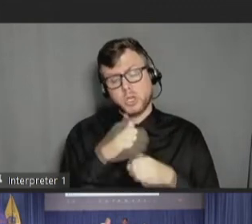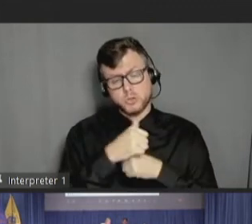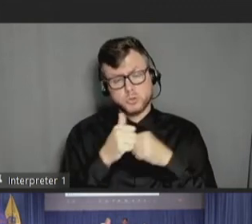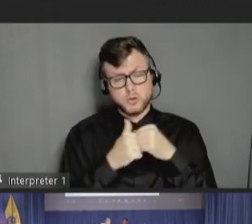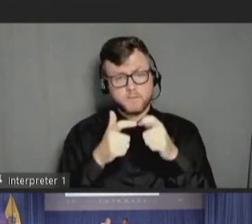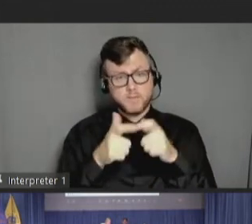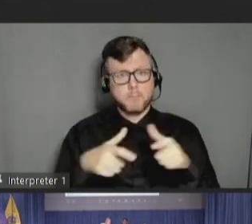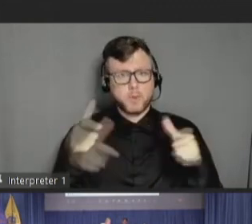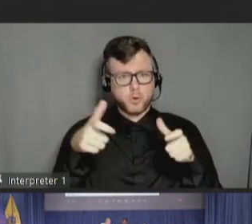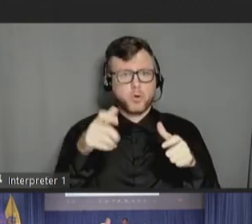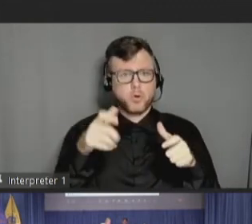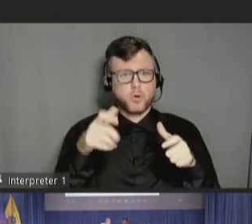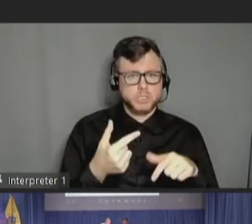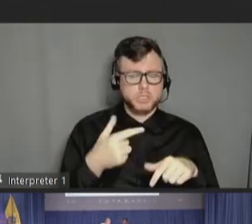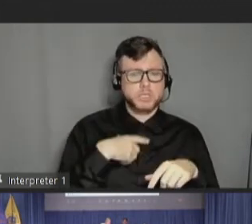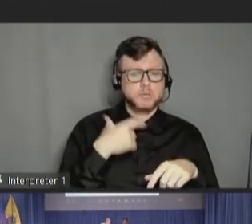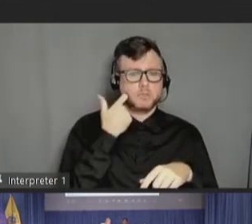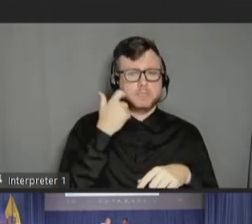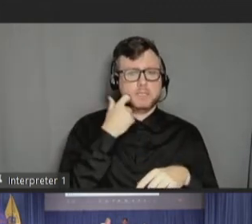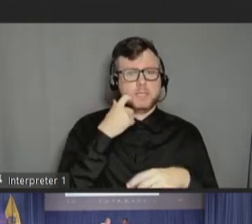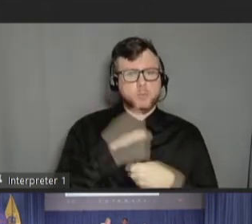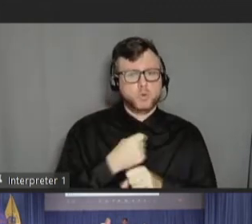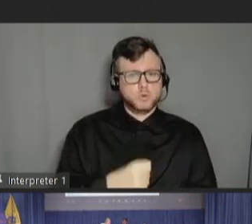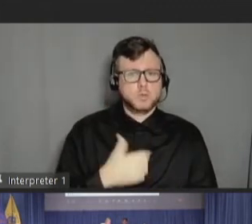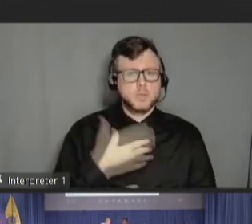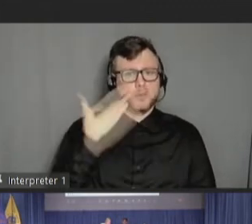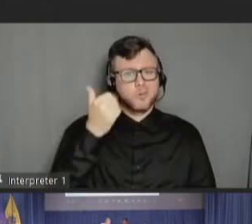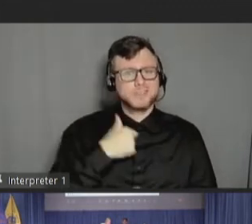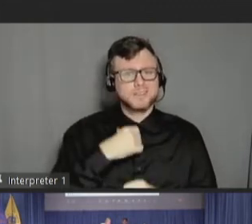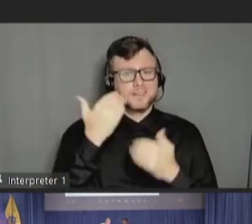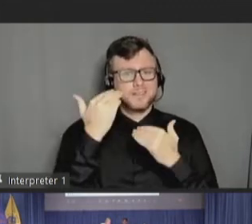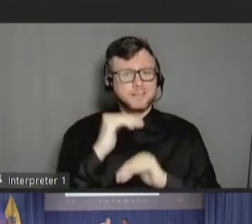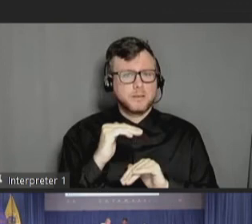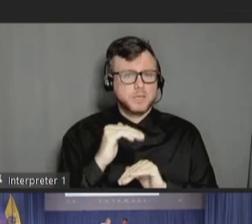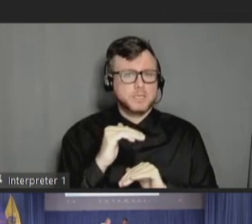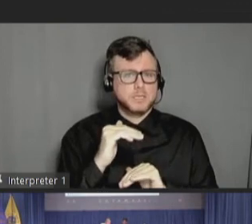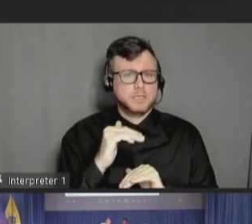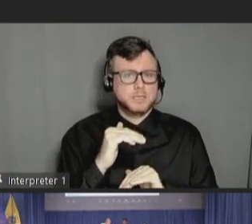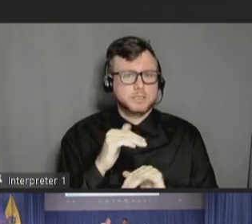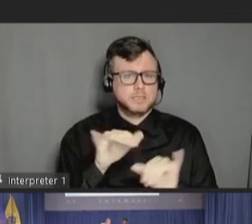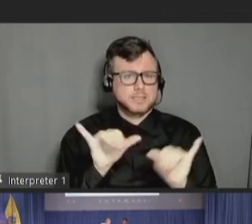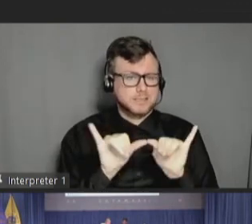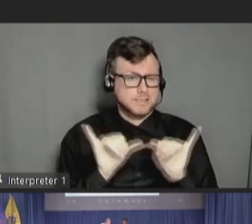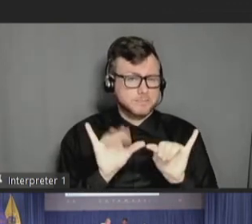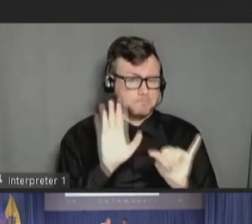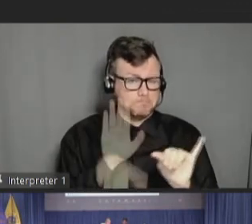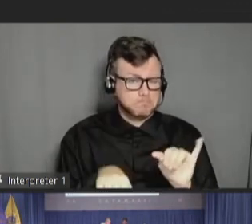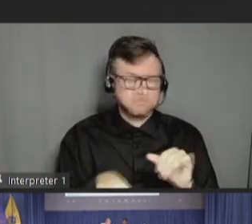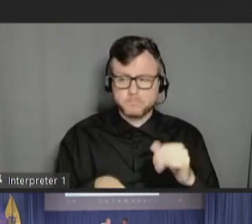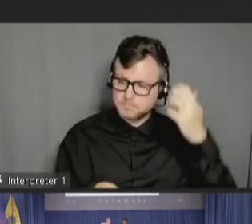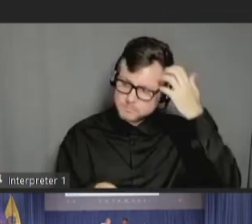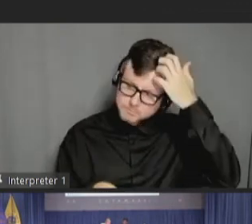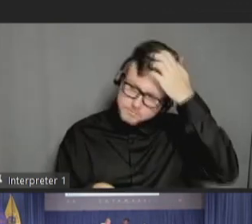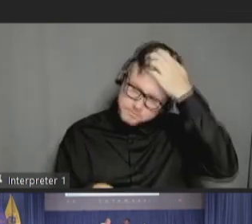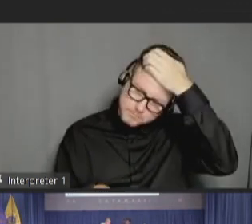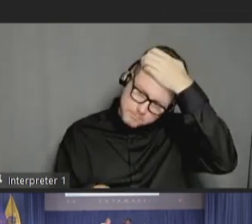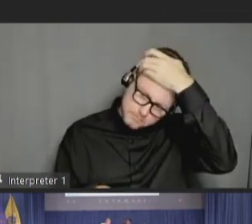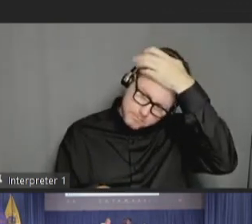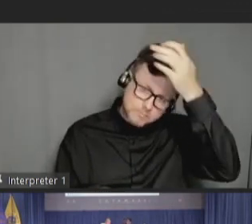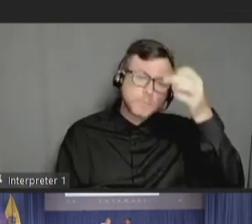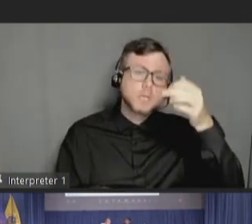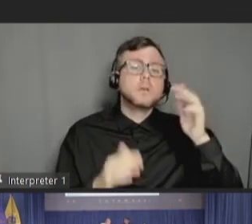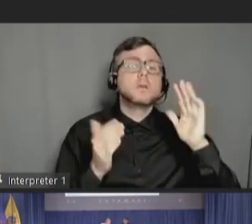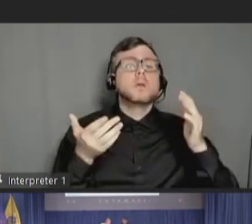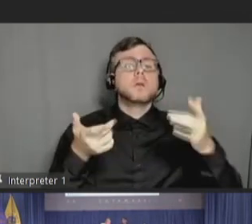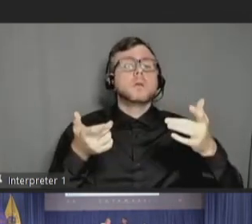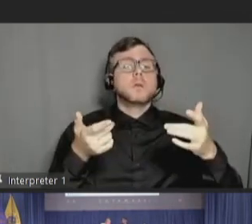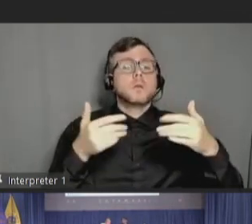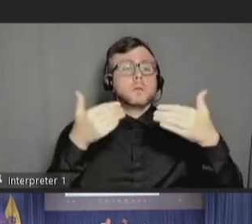They're more easily produced because of their limited size. Next, please.